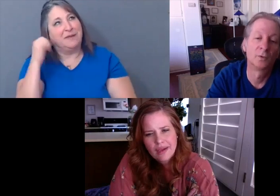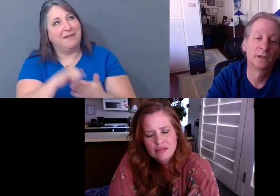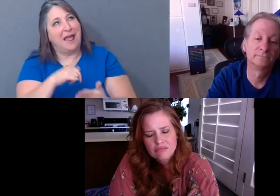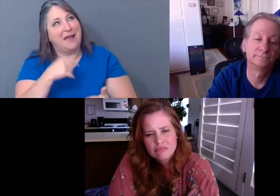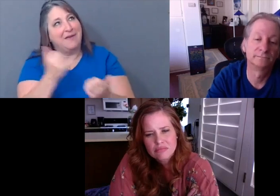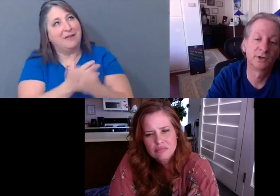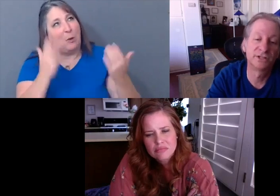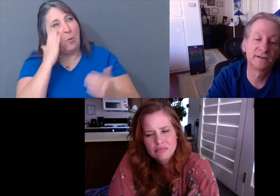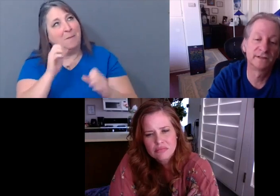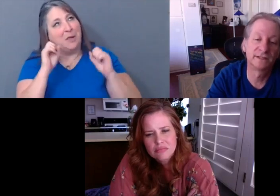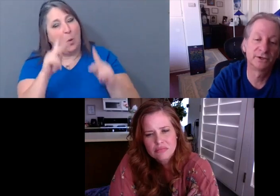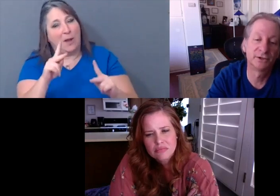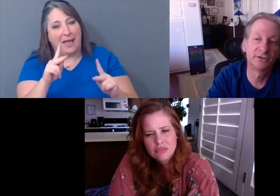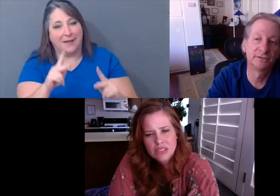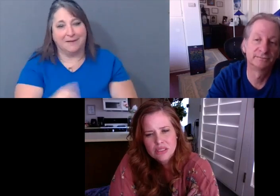Well, you're definitely heard.